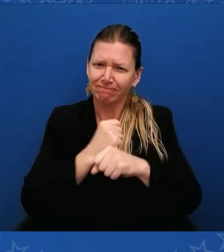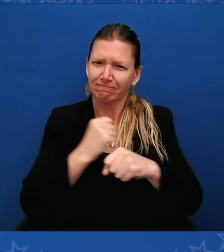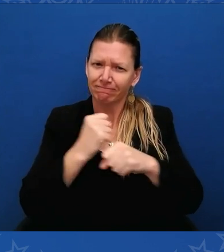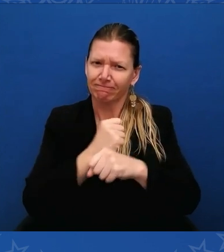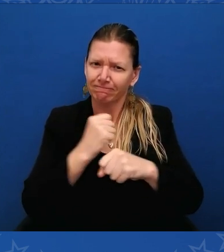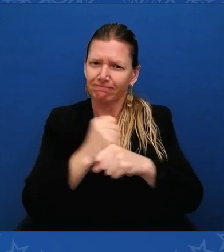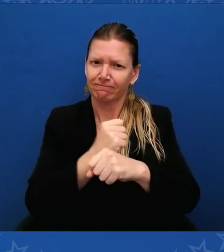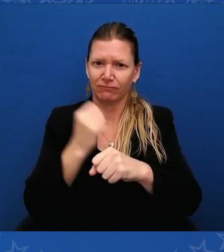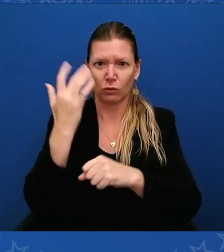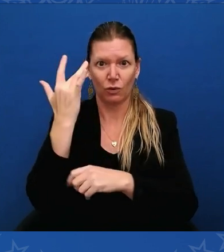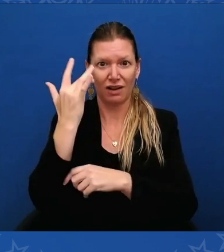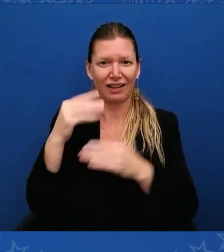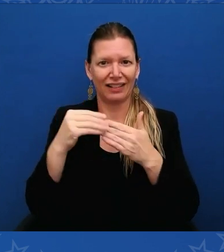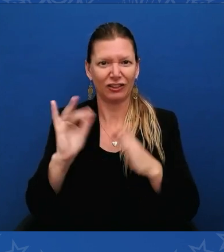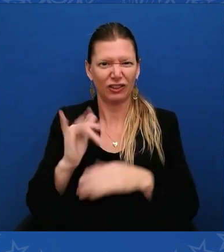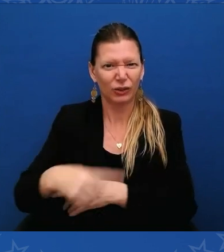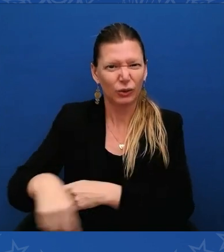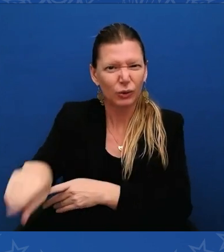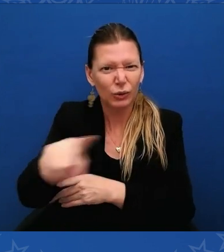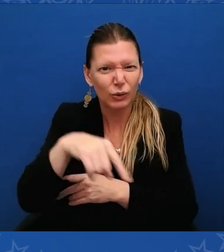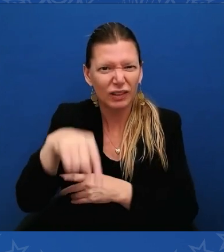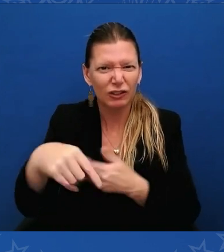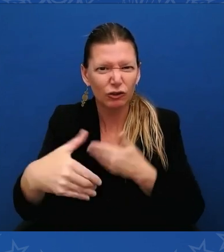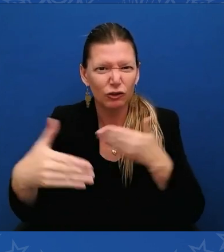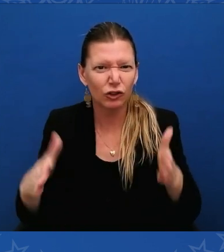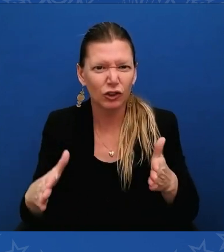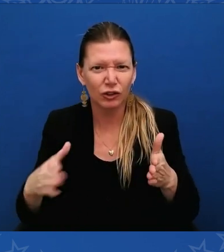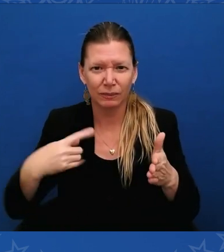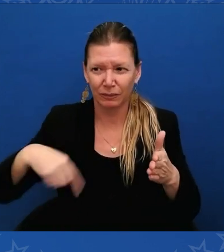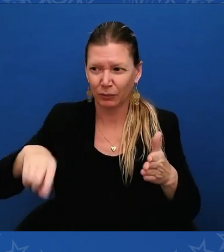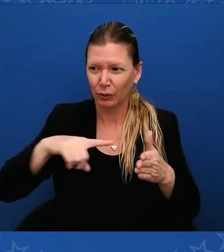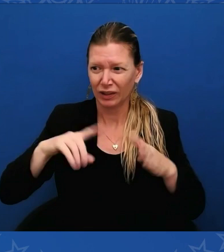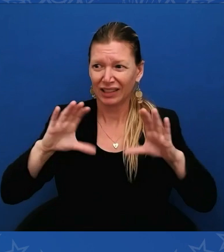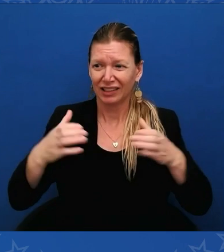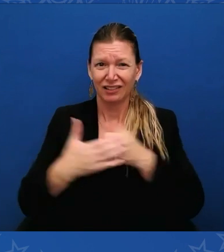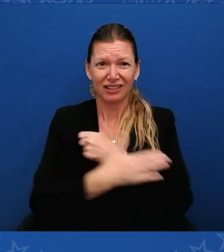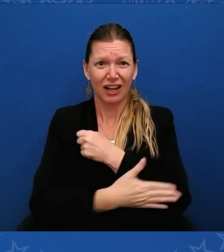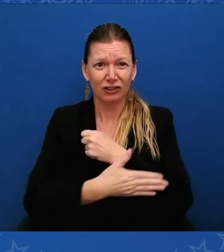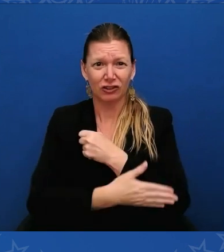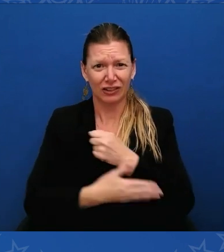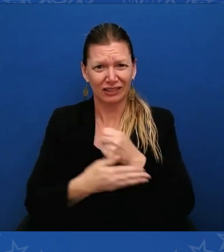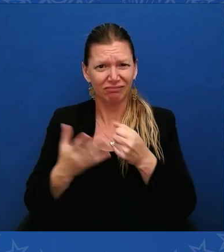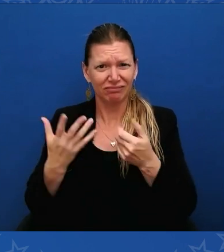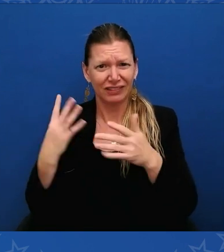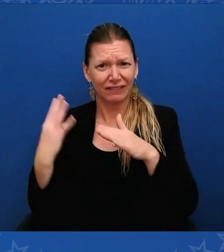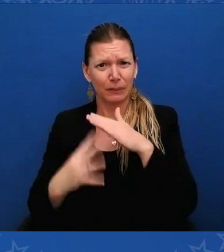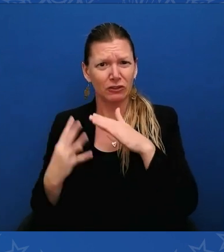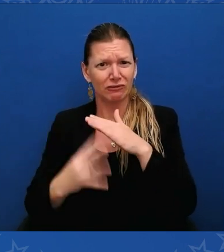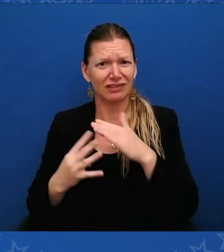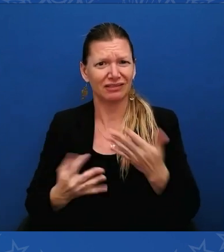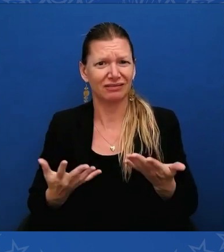a nation of freedom. Let me start by saying it's yet another time for an important conversation.